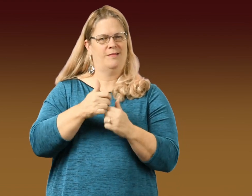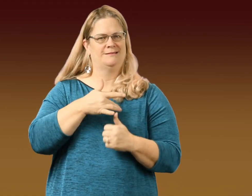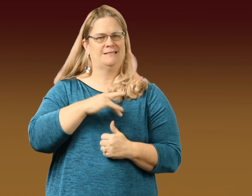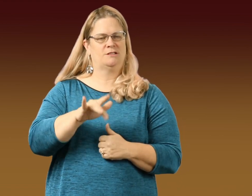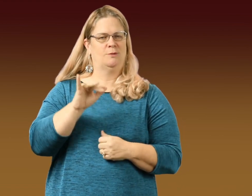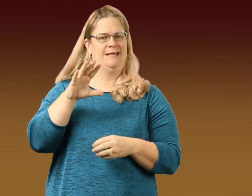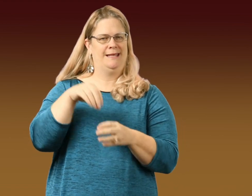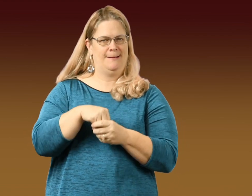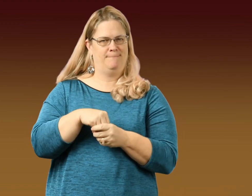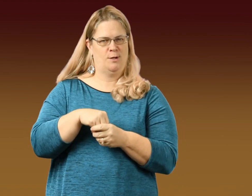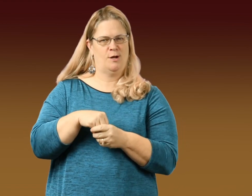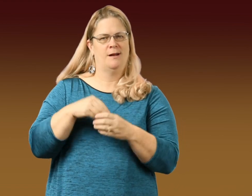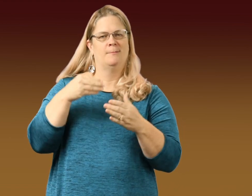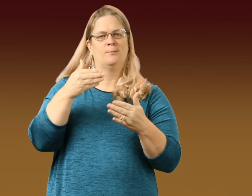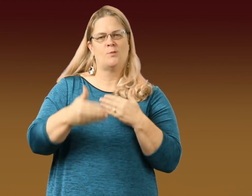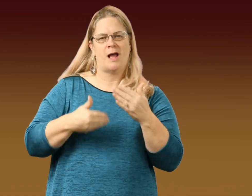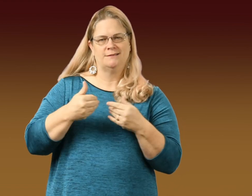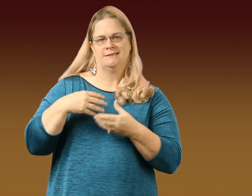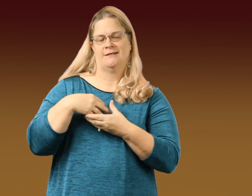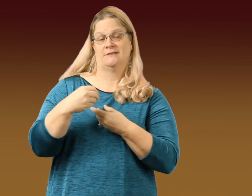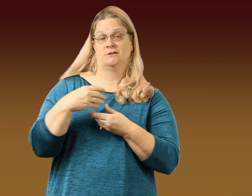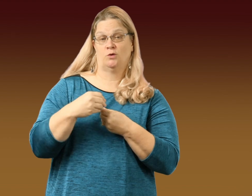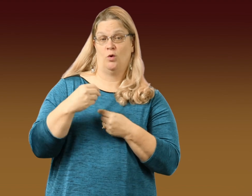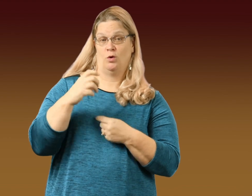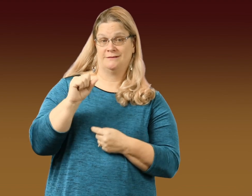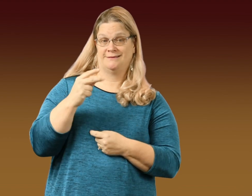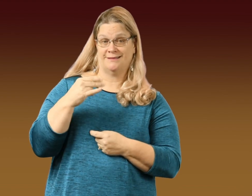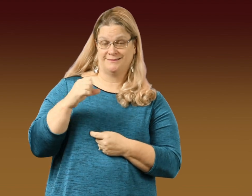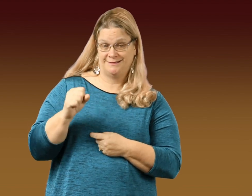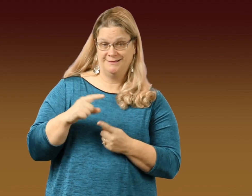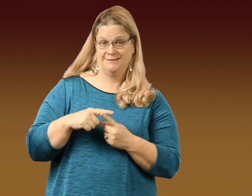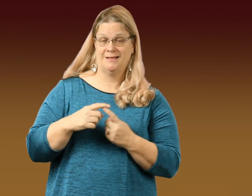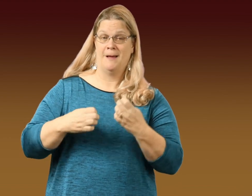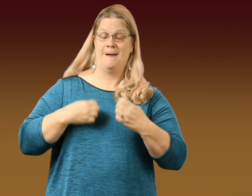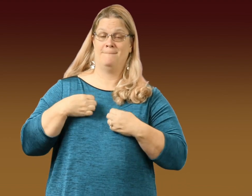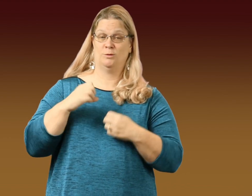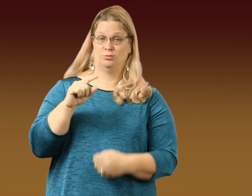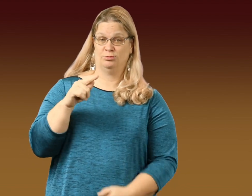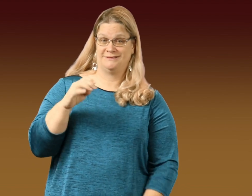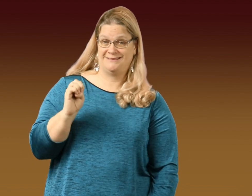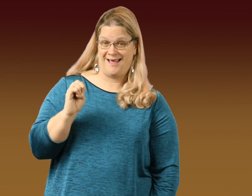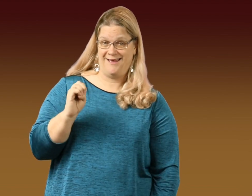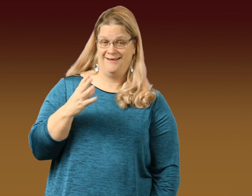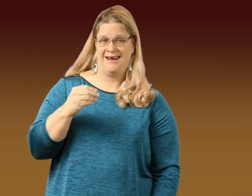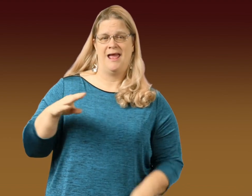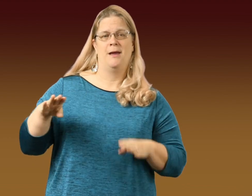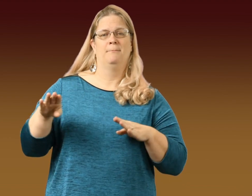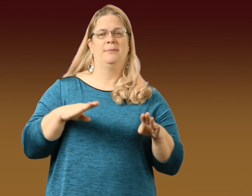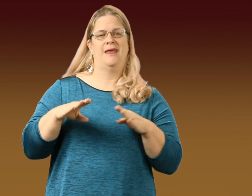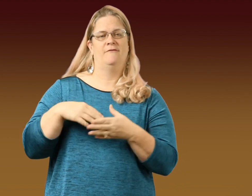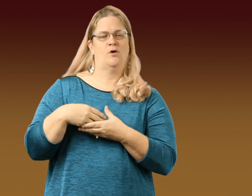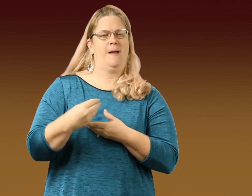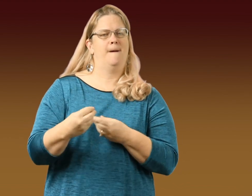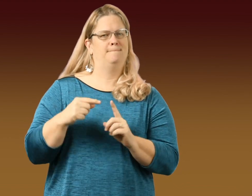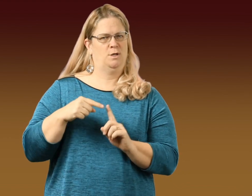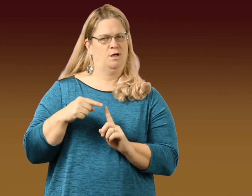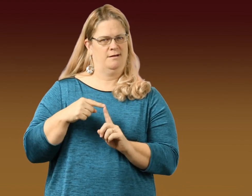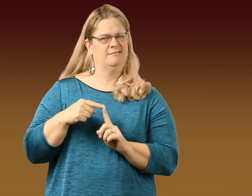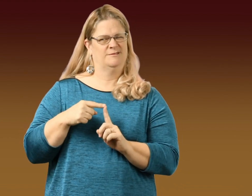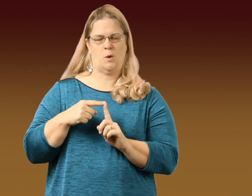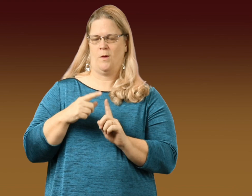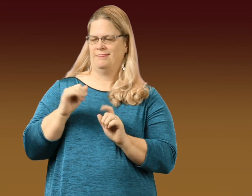In a like manner, trauma can interfere with the sensory input, the process of external senses,